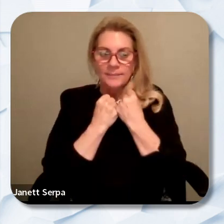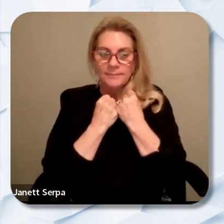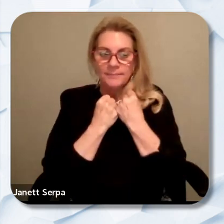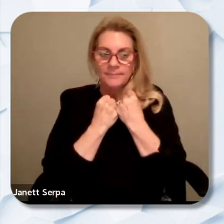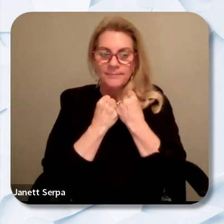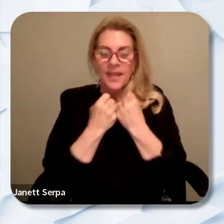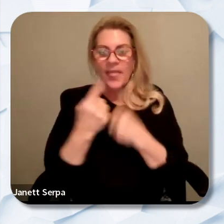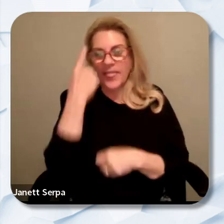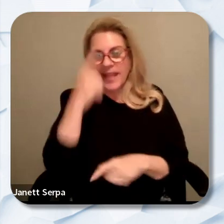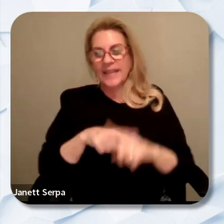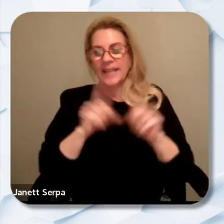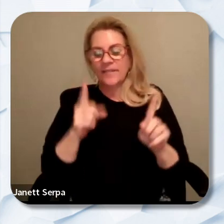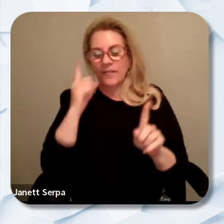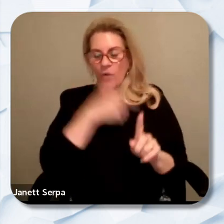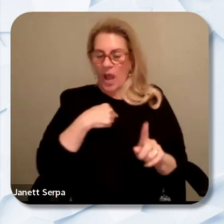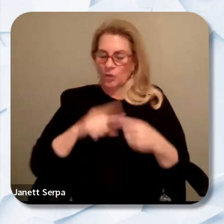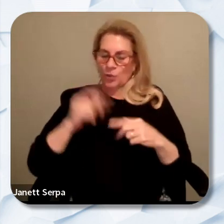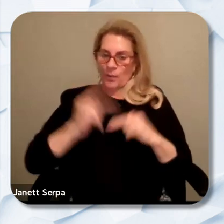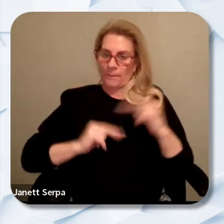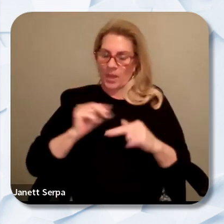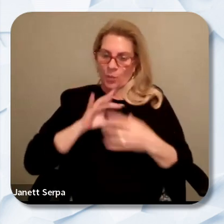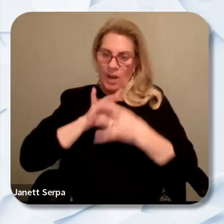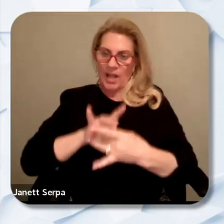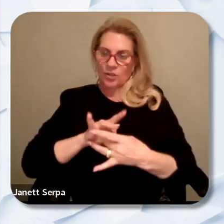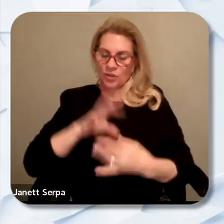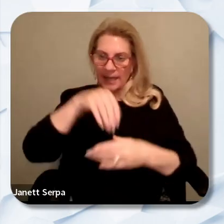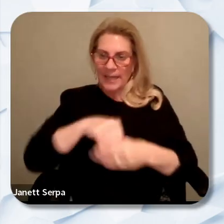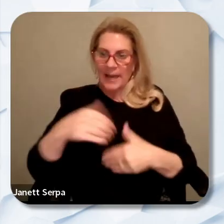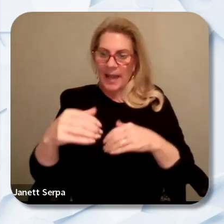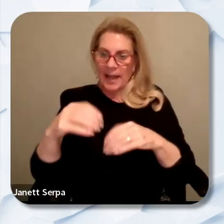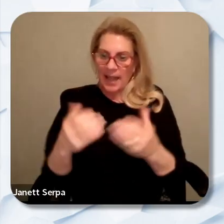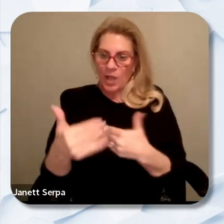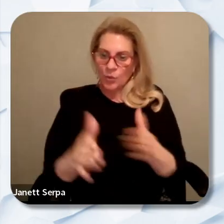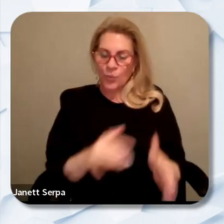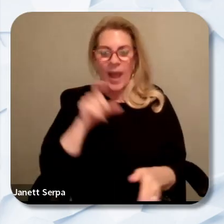order for us to build relationships inside of the classroom we have to lean into the CLASS